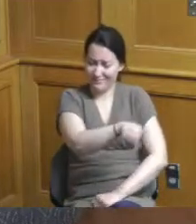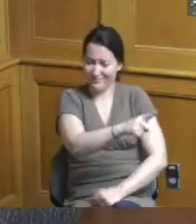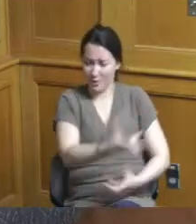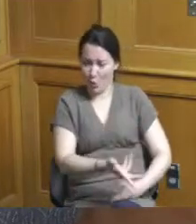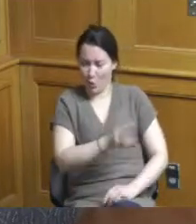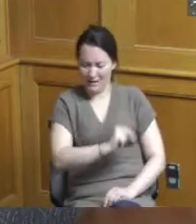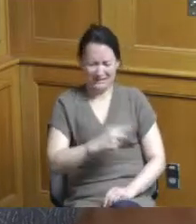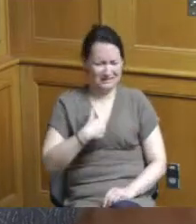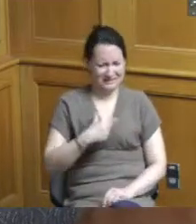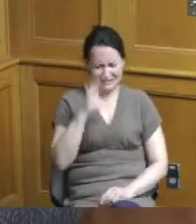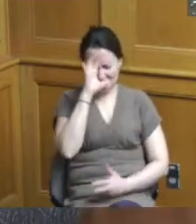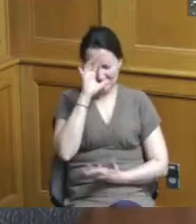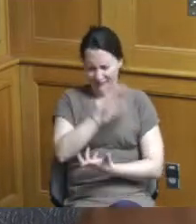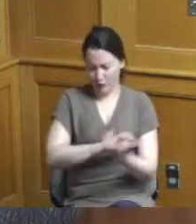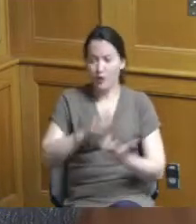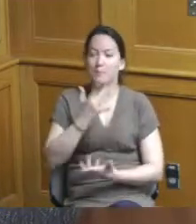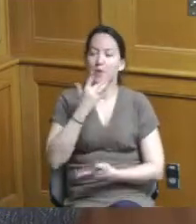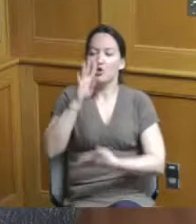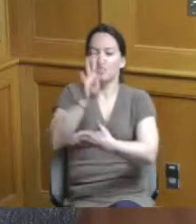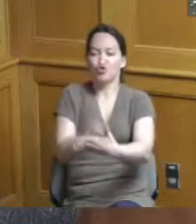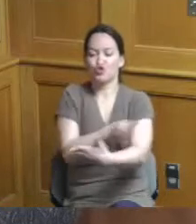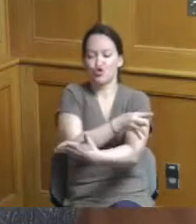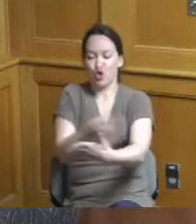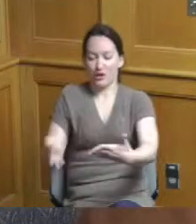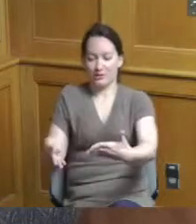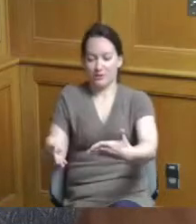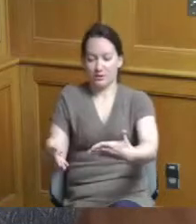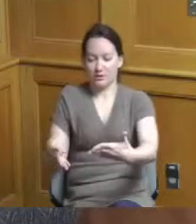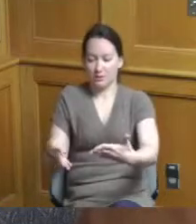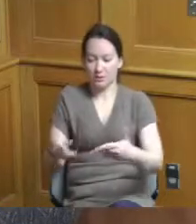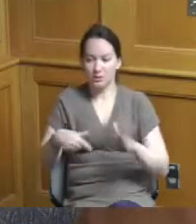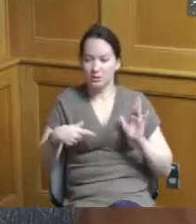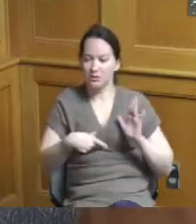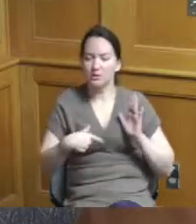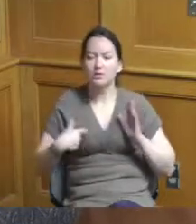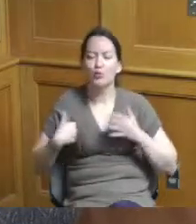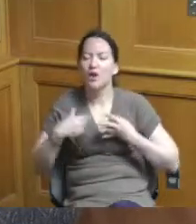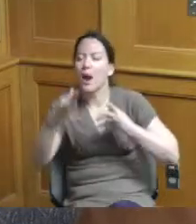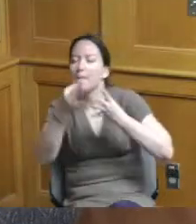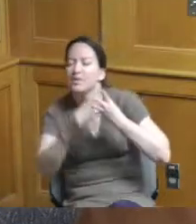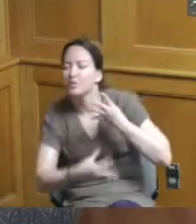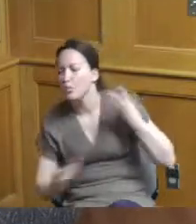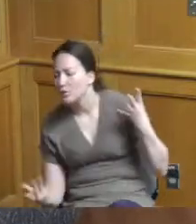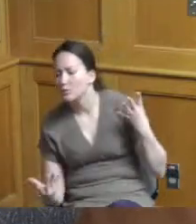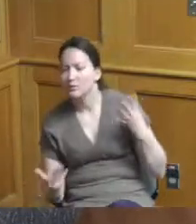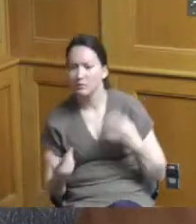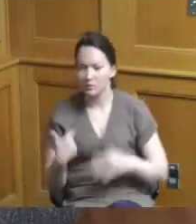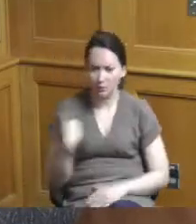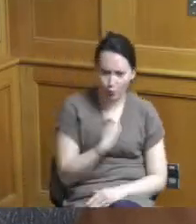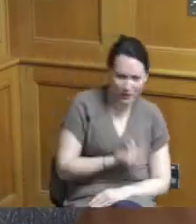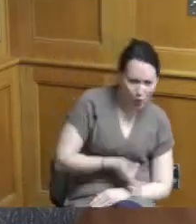just confused I'd like to see a chart on down here what do what is our options what do we own what do